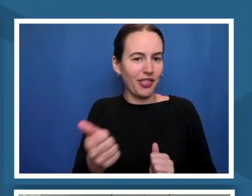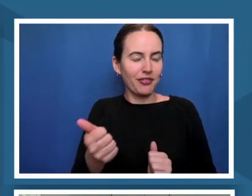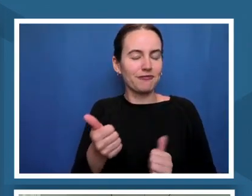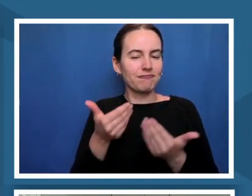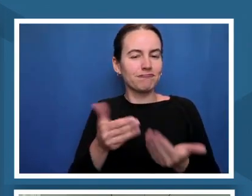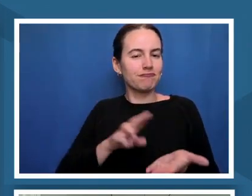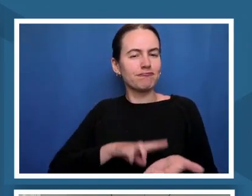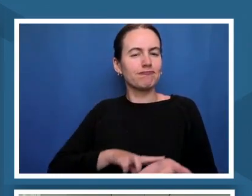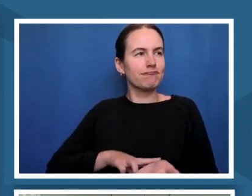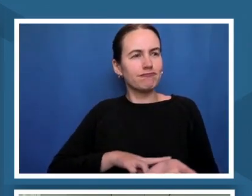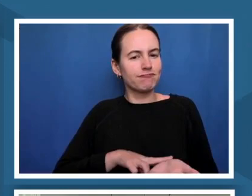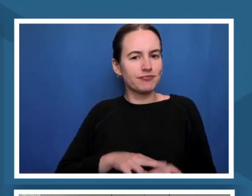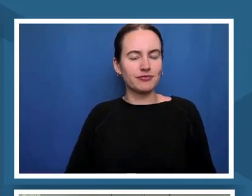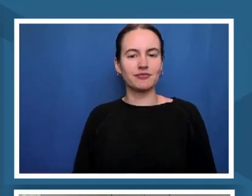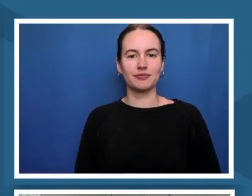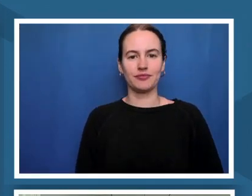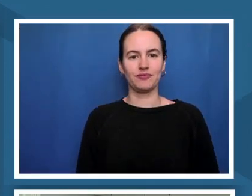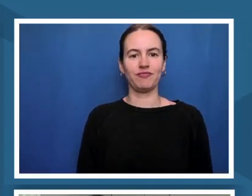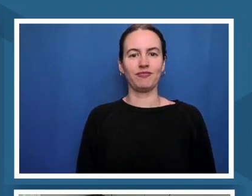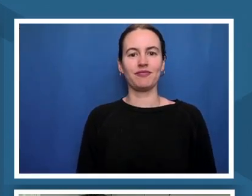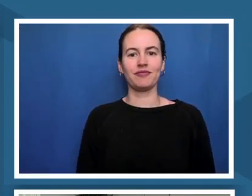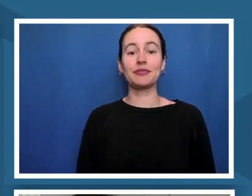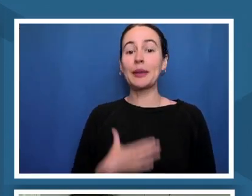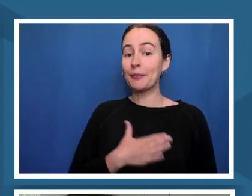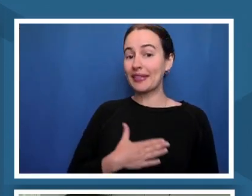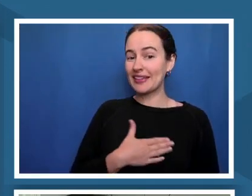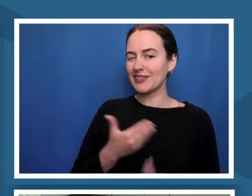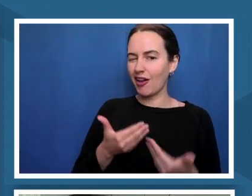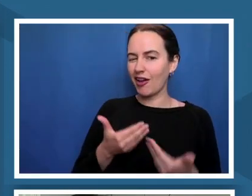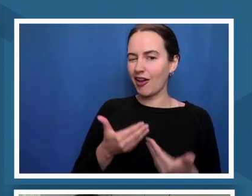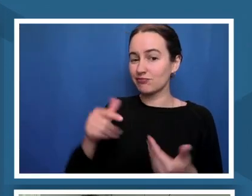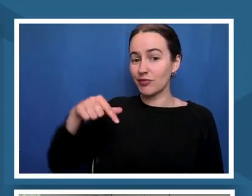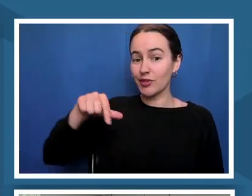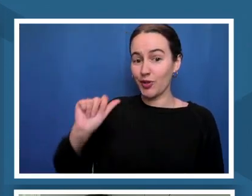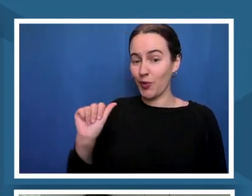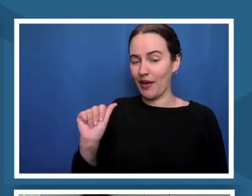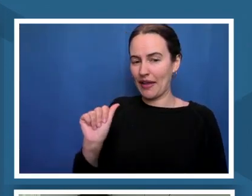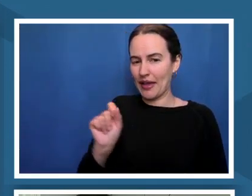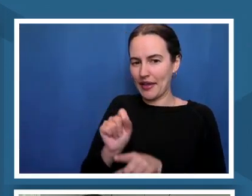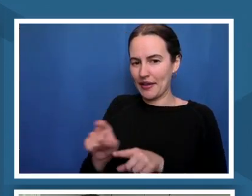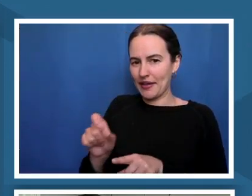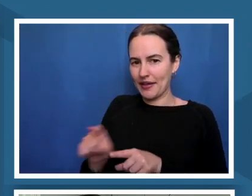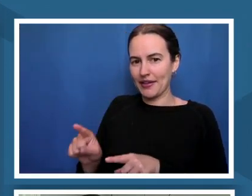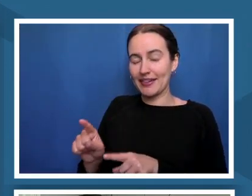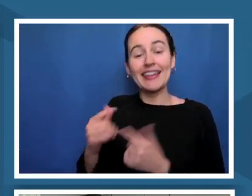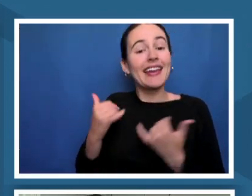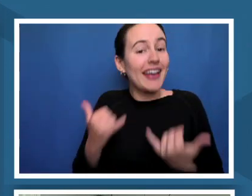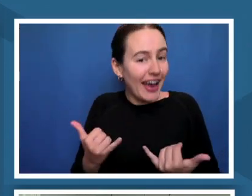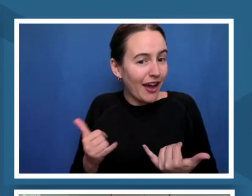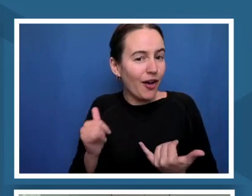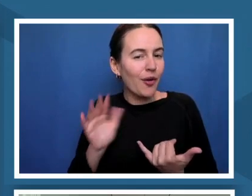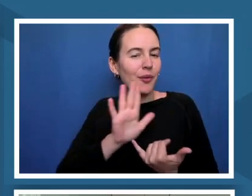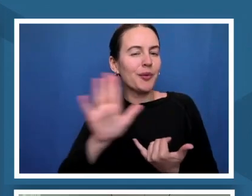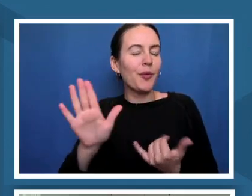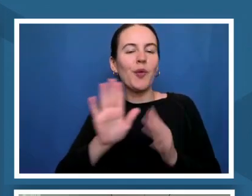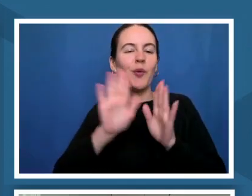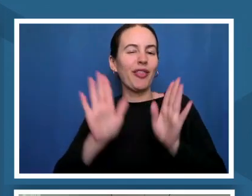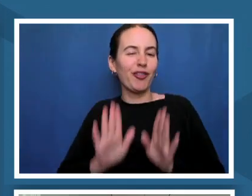would you plea is in the q a let us know what's your weather now